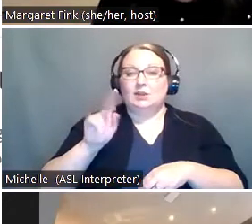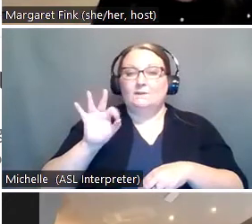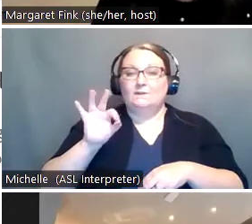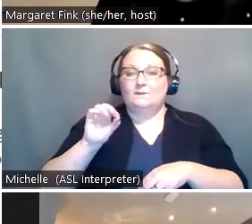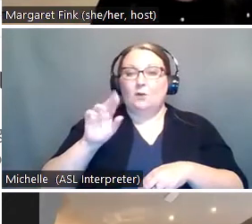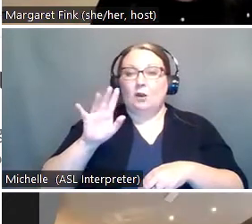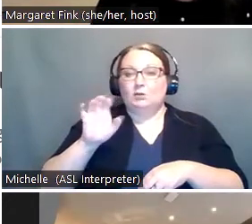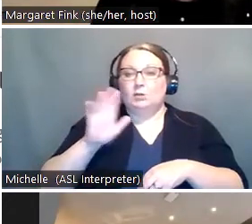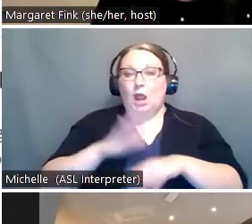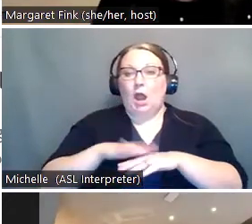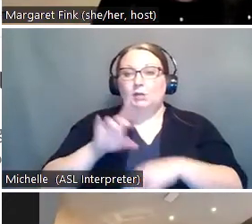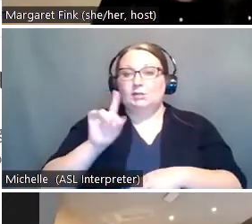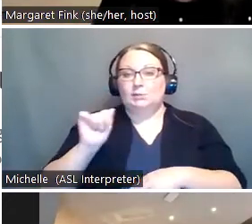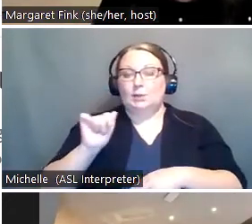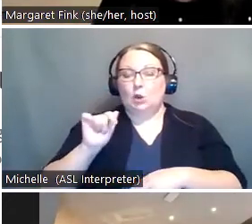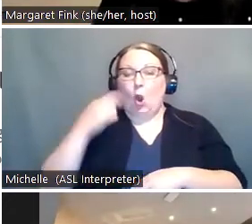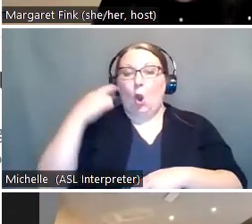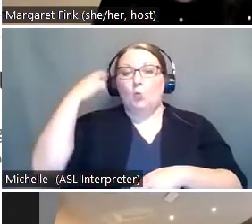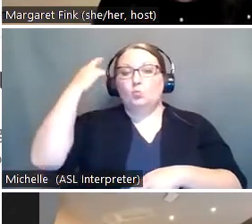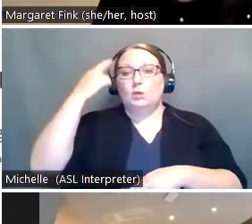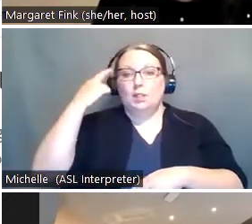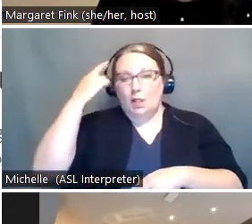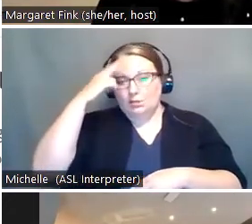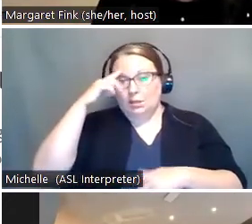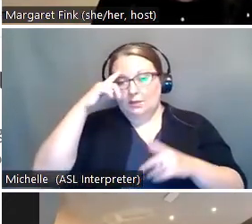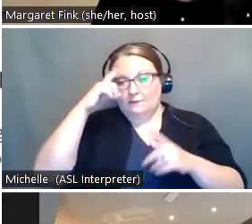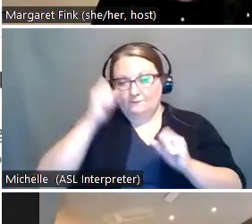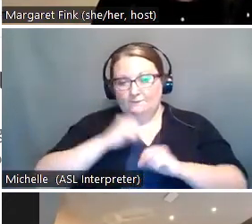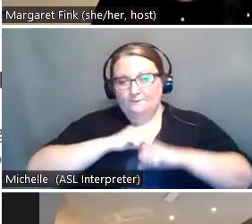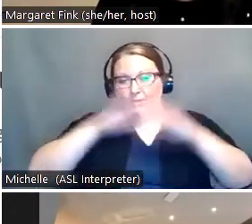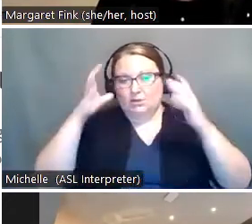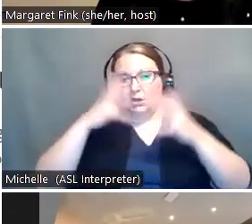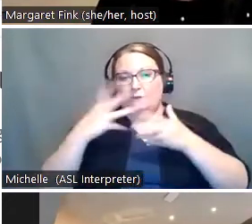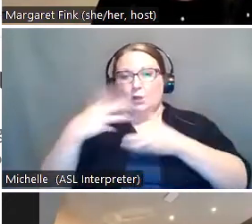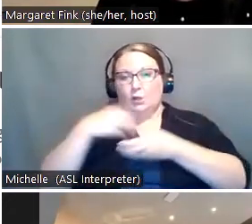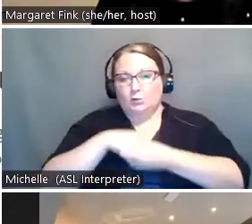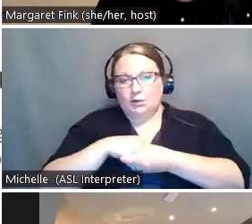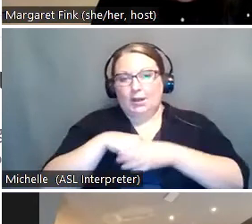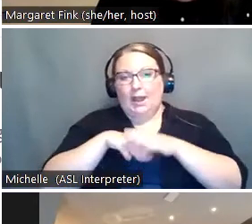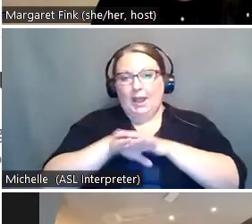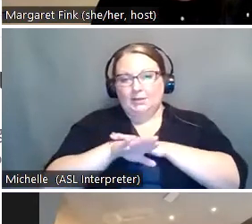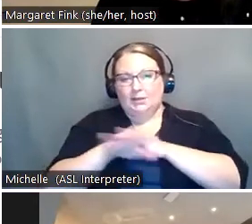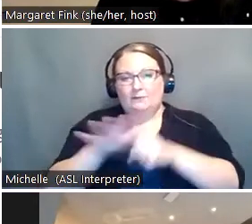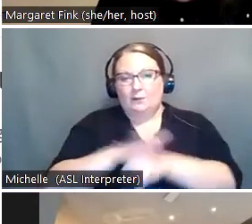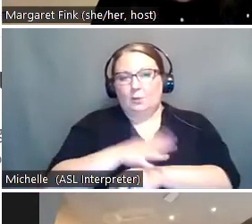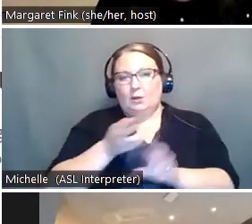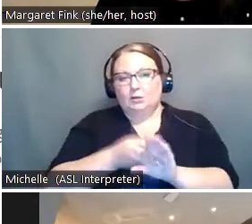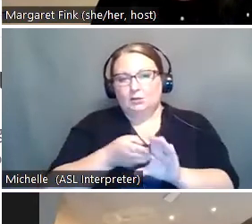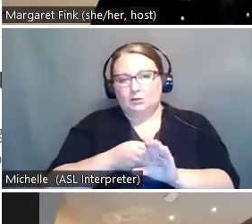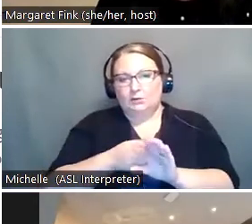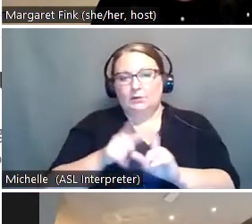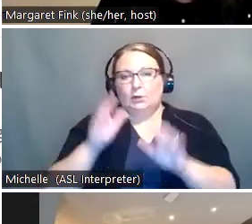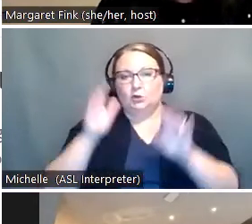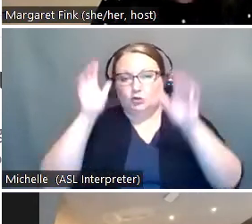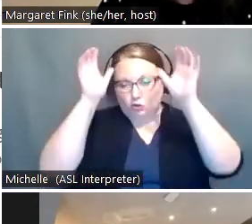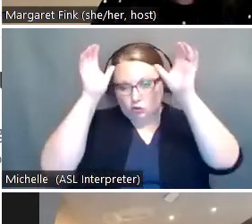Realizing the Vision of Inclusion, Access, and Full Participation" from the Chancellor's Task Force at Syracuse University.